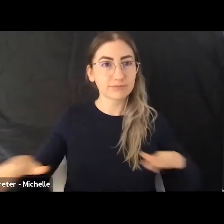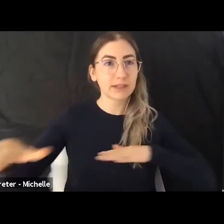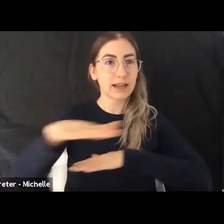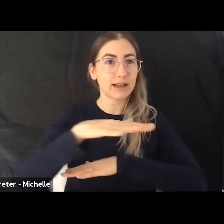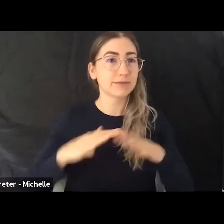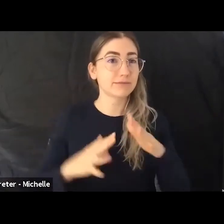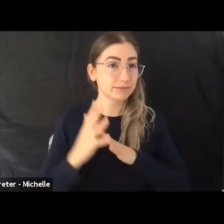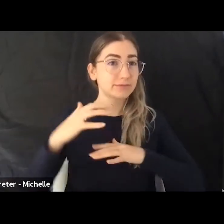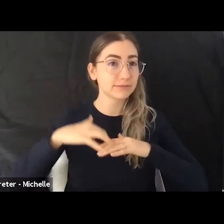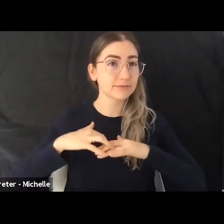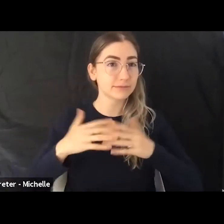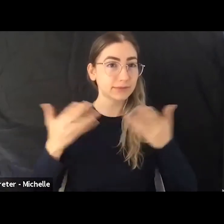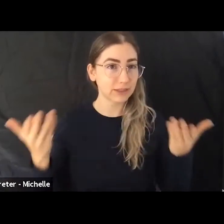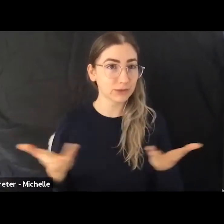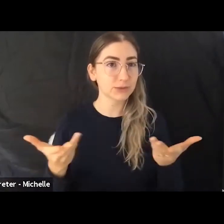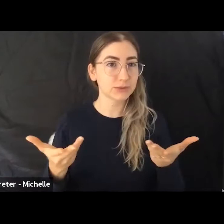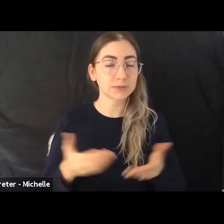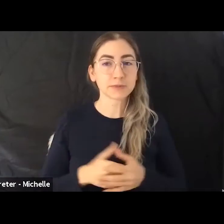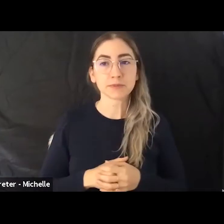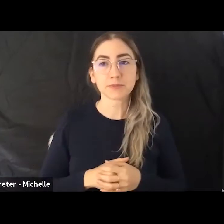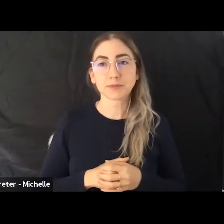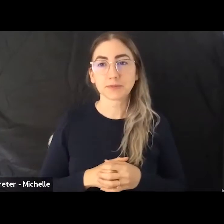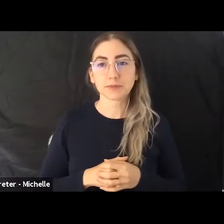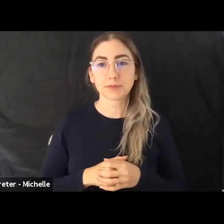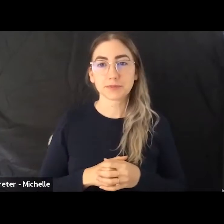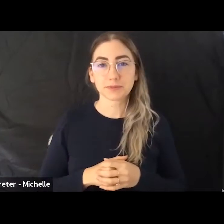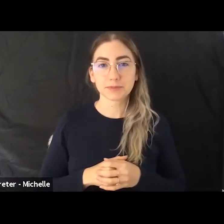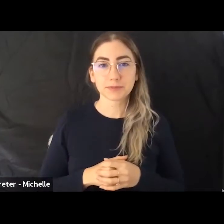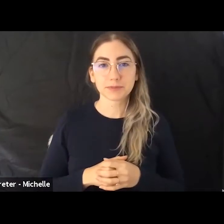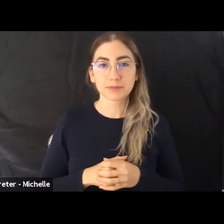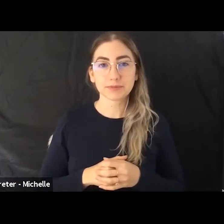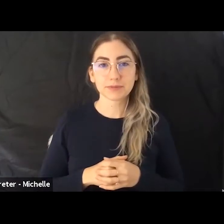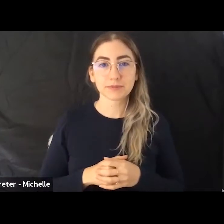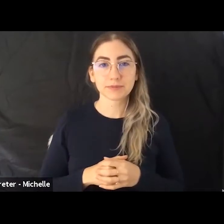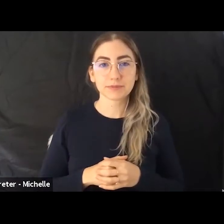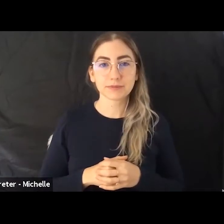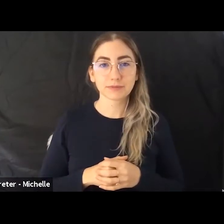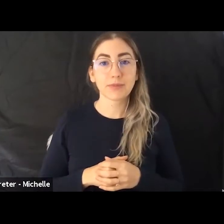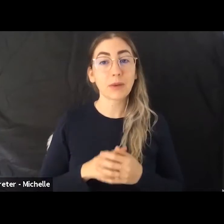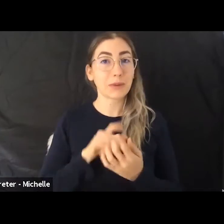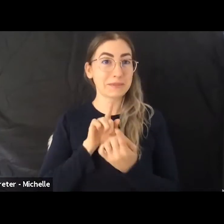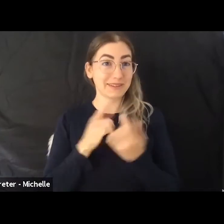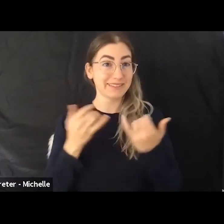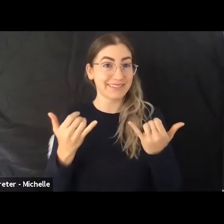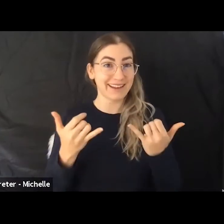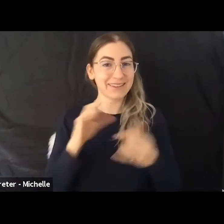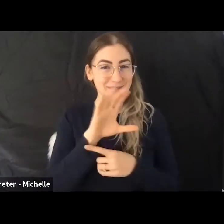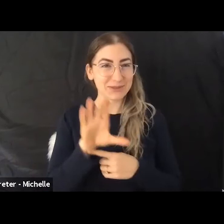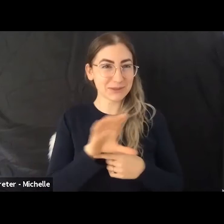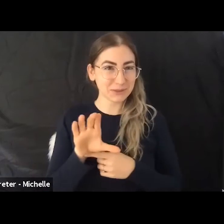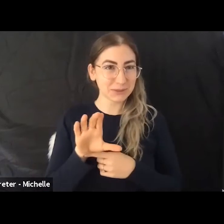TODAY. TODAY. WHILE WE MEET TODAY ON A VIRTUAL PLATFORM, WHILE WE MEET TODAY ON A VIRTUAL PLATFORM, I'D LIKE TO TAKE I'D LIKE TO TAKE A MOMENT TO ACKNOWLEDGE THE IMPORTANCE A MOMENT TO ACKNOWLEDGE THE IMPORTANCE OF THE LANDS WHICH WE